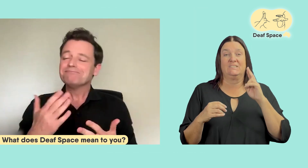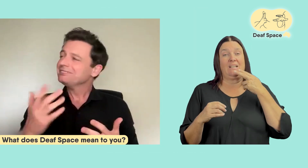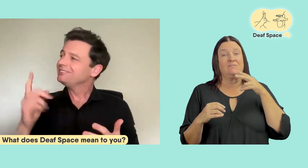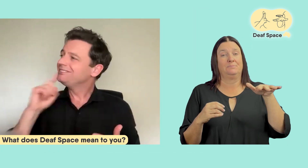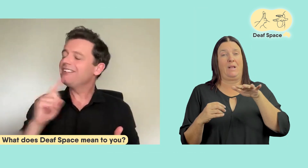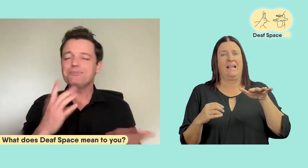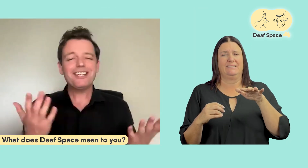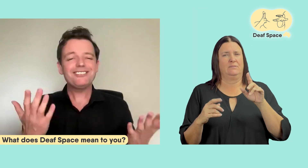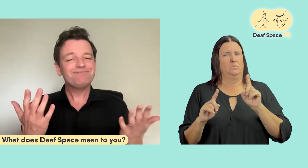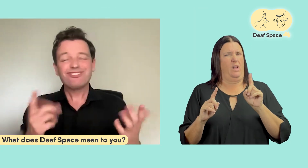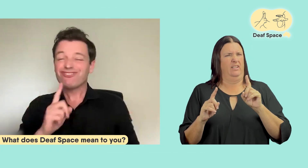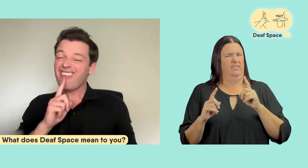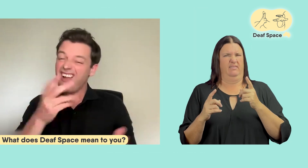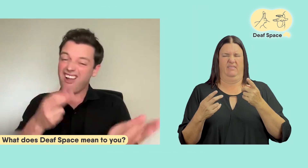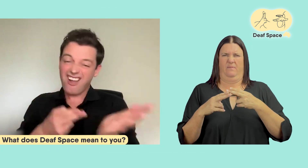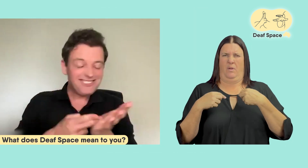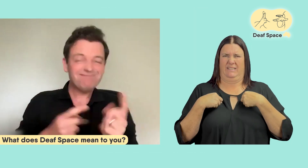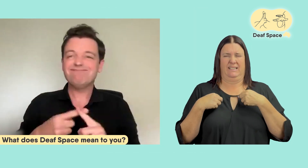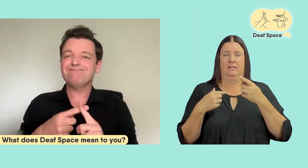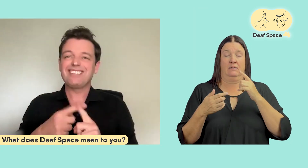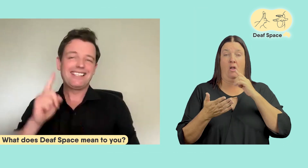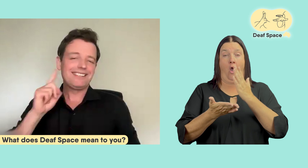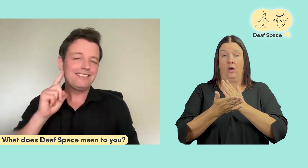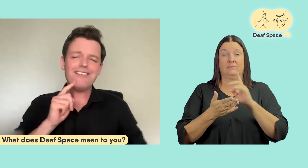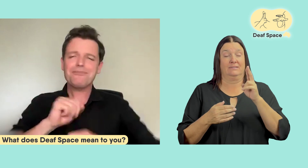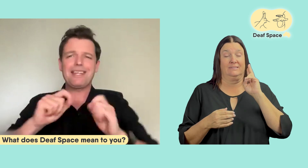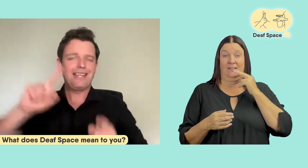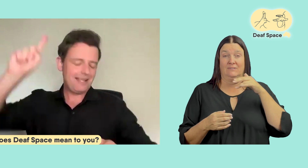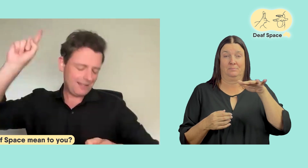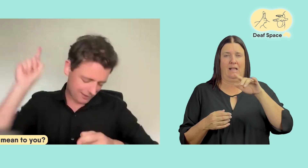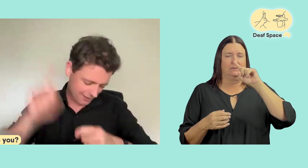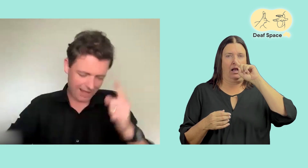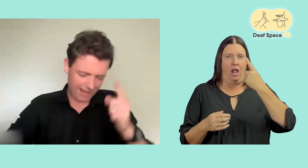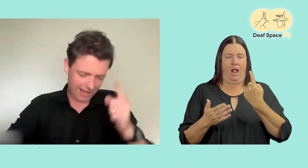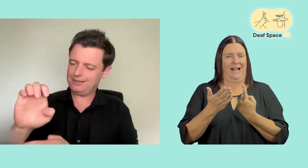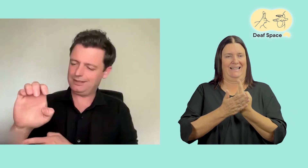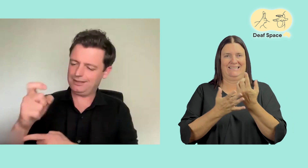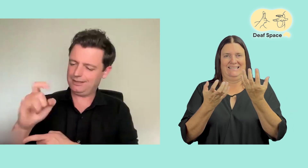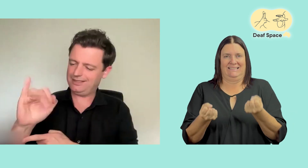To me, honestly, Deaf Space cannot exist without people.